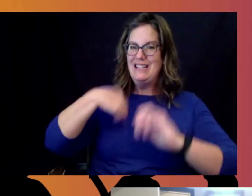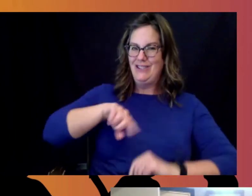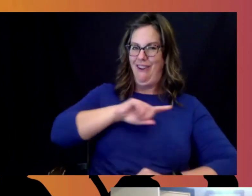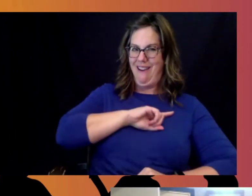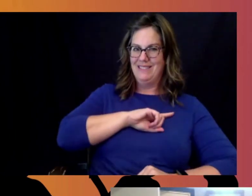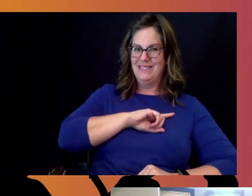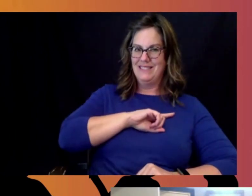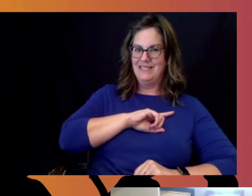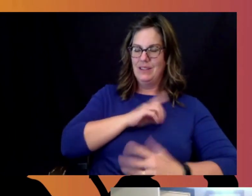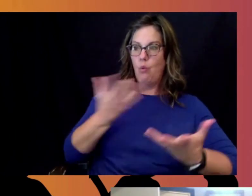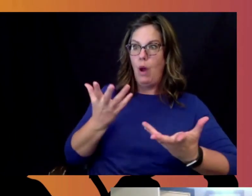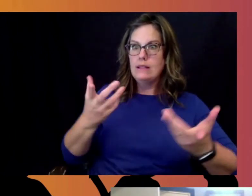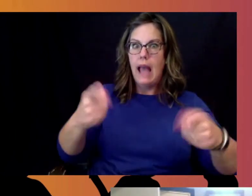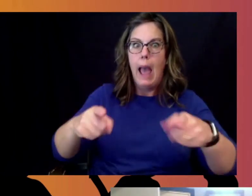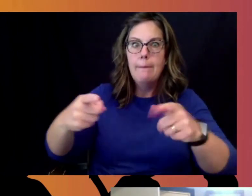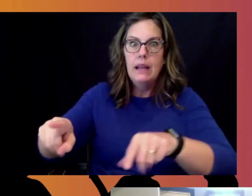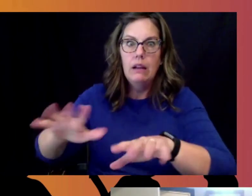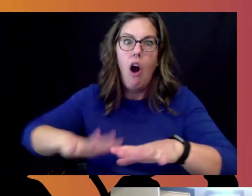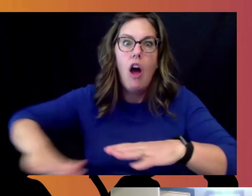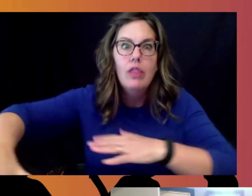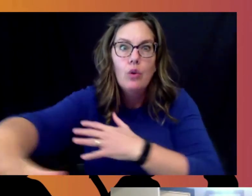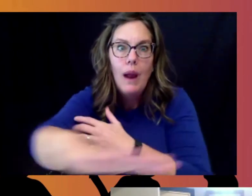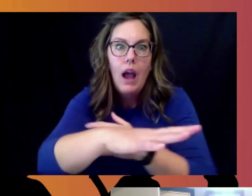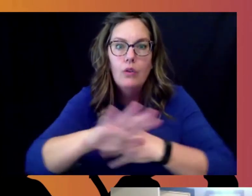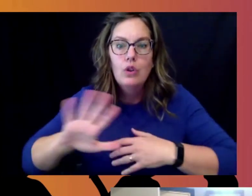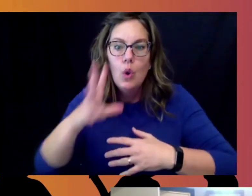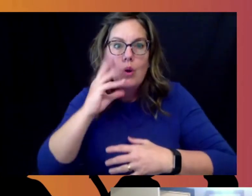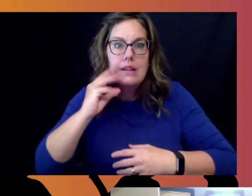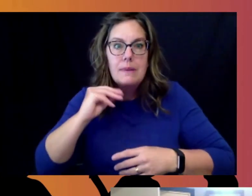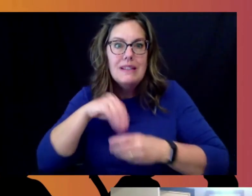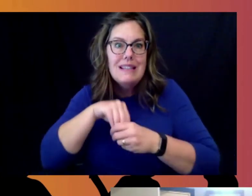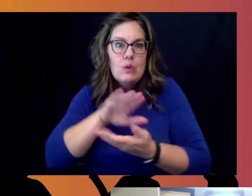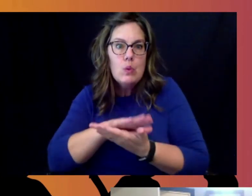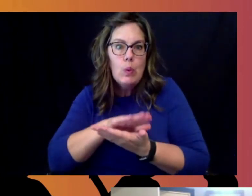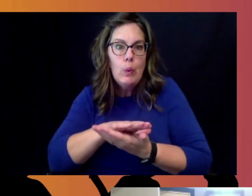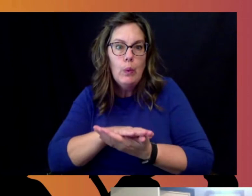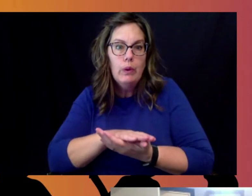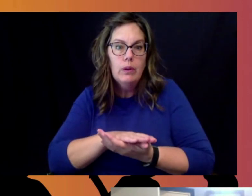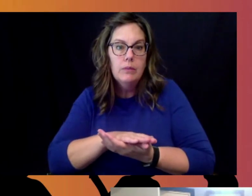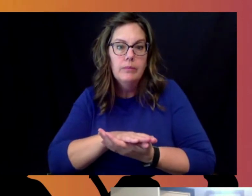happen what's happening on the ground what you're experiencing in schools what what your education